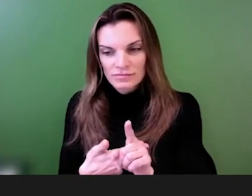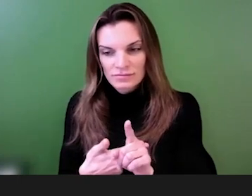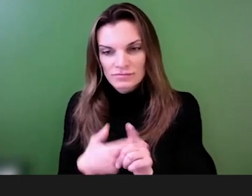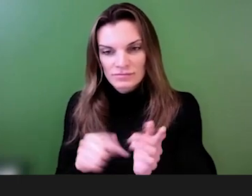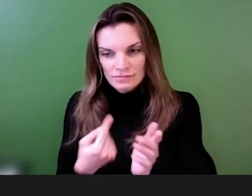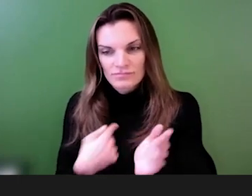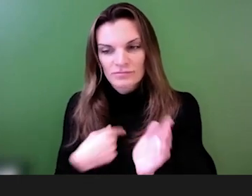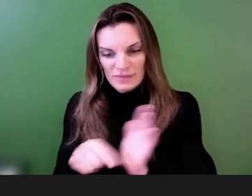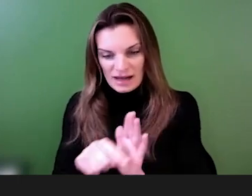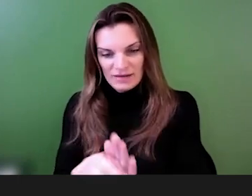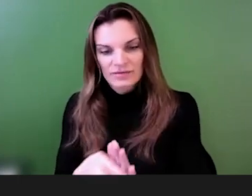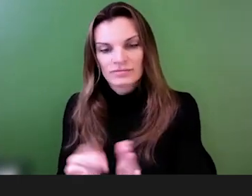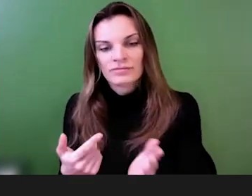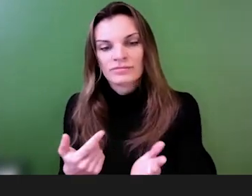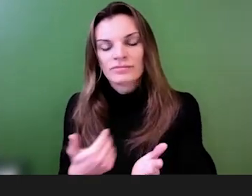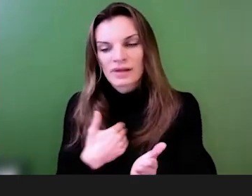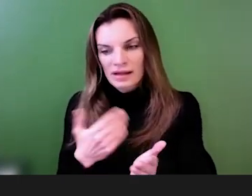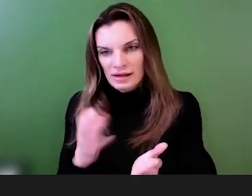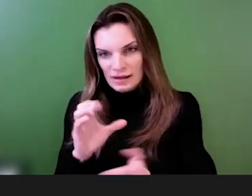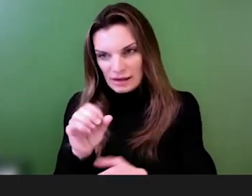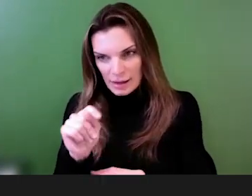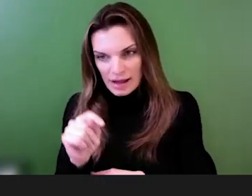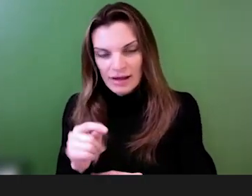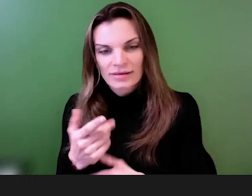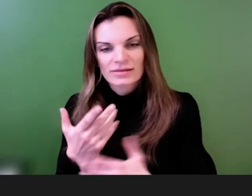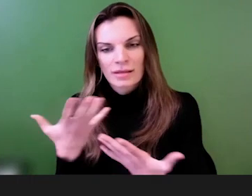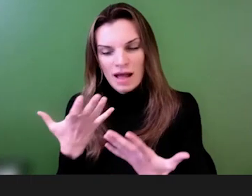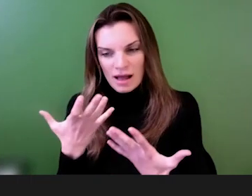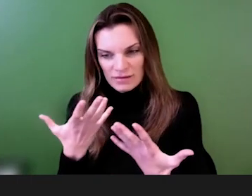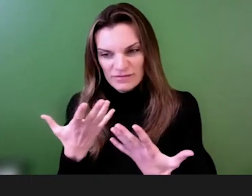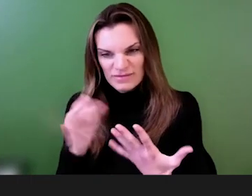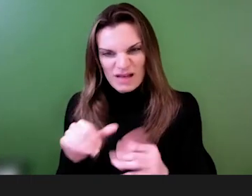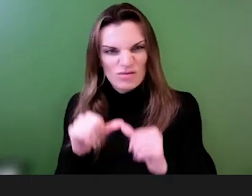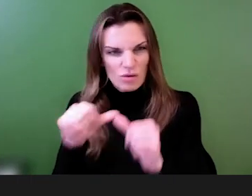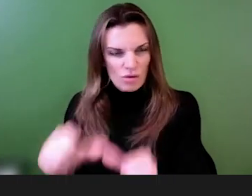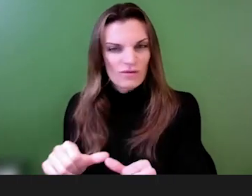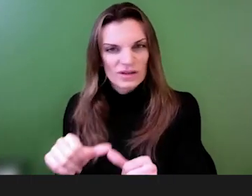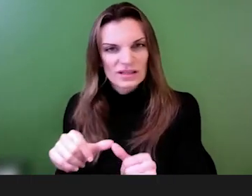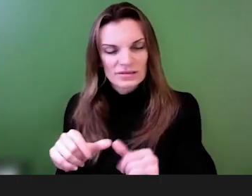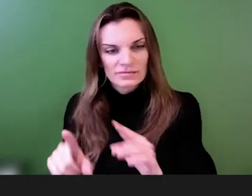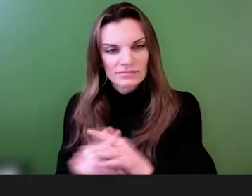negative. I had clots and I had a lot of the typical long COVID symptoms, which have resolved.